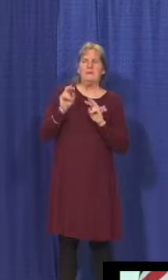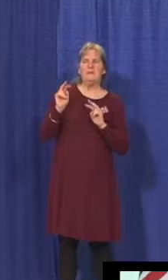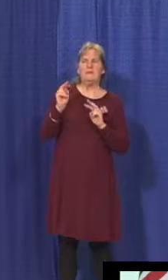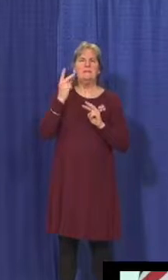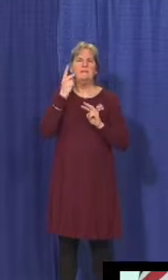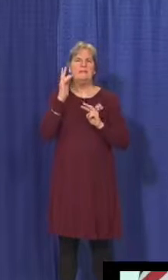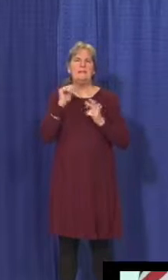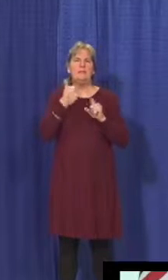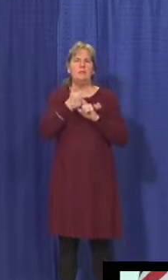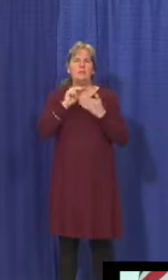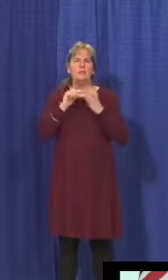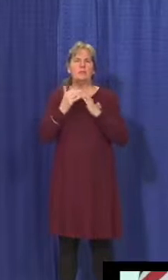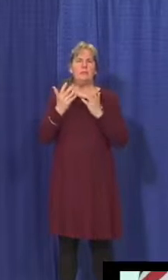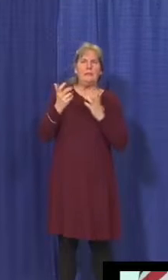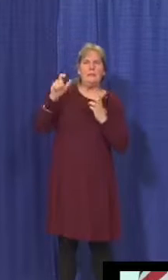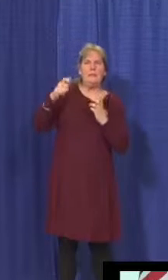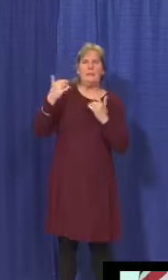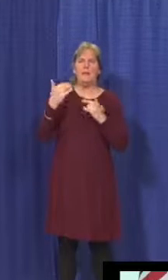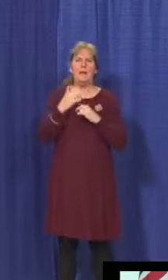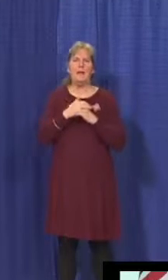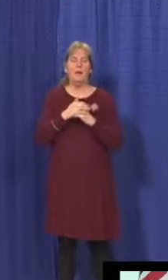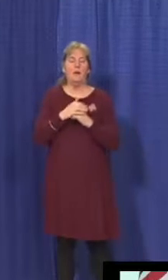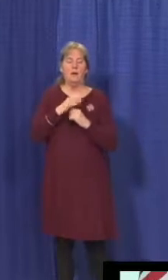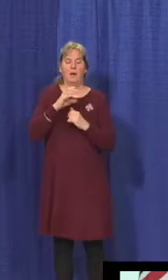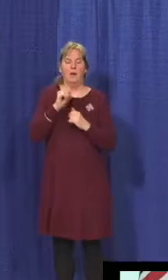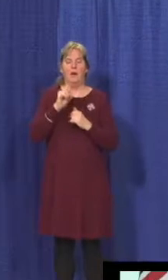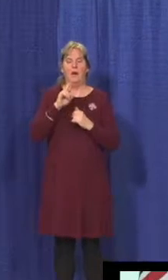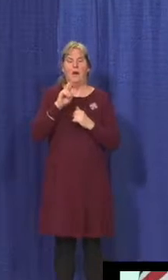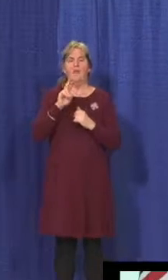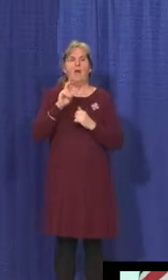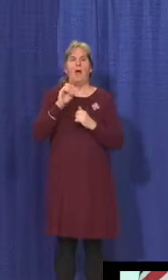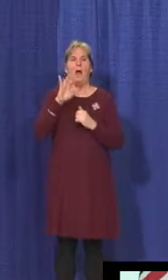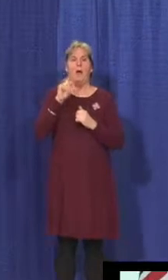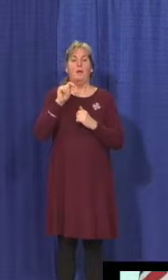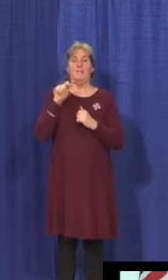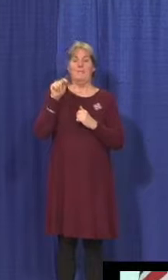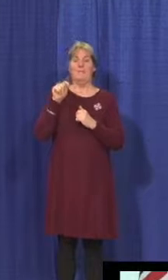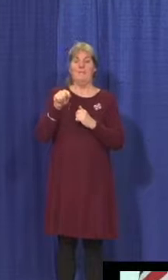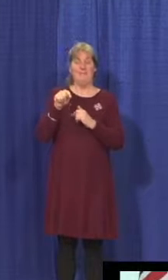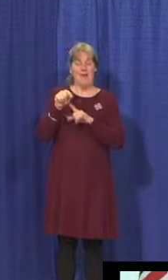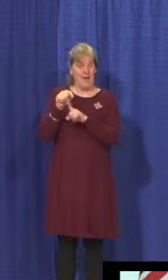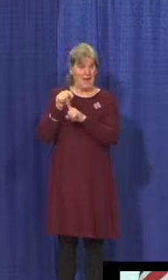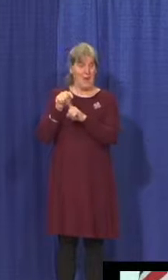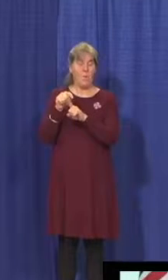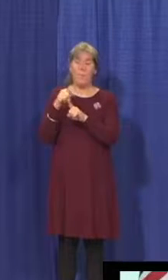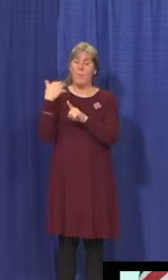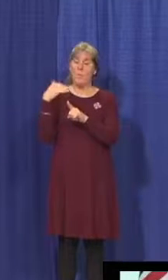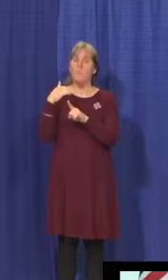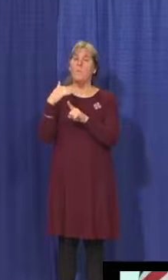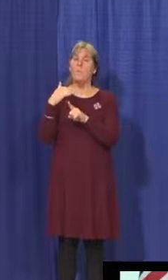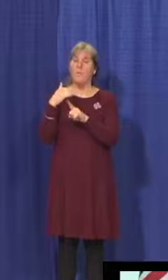of our communities. The car about that we see is significant.